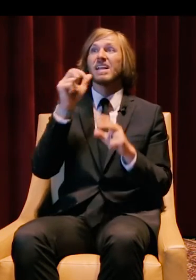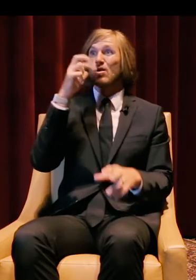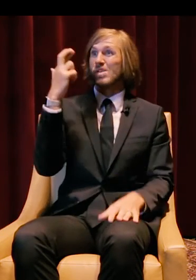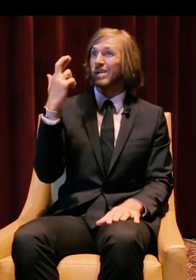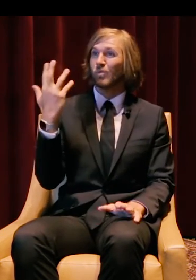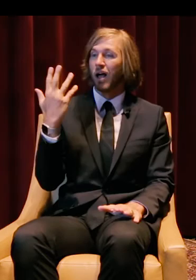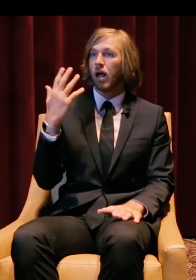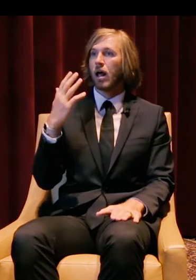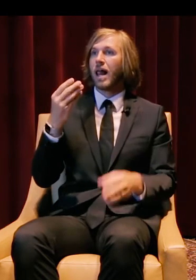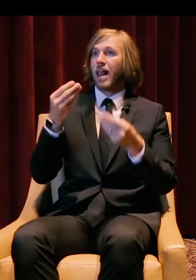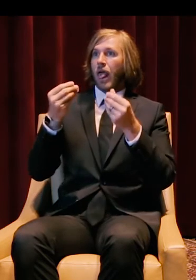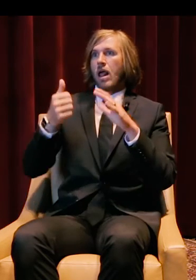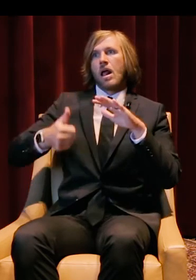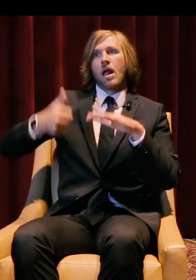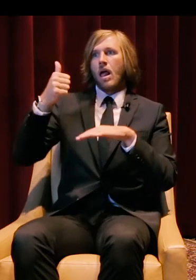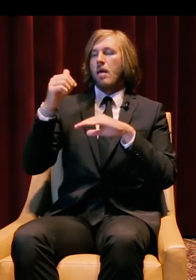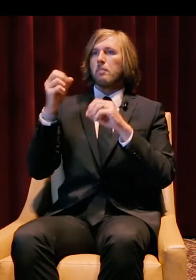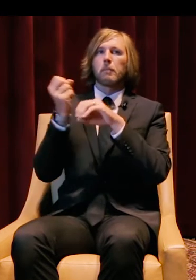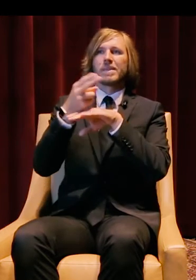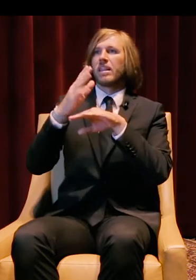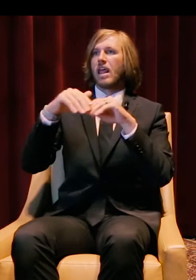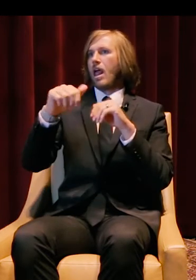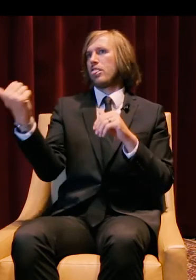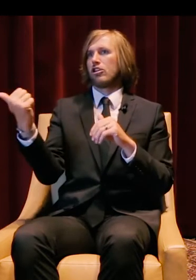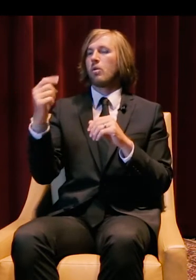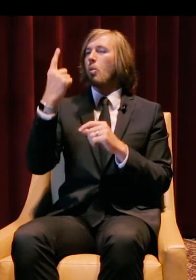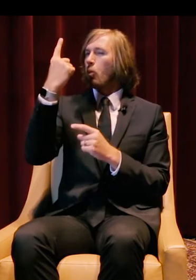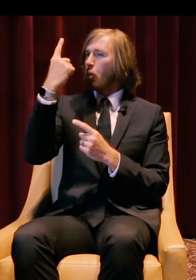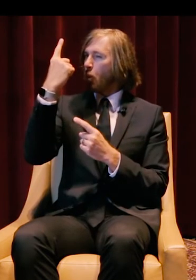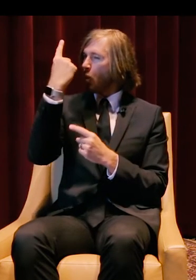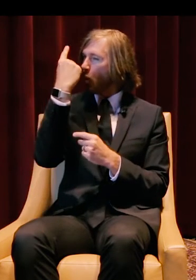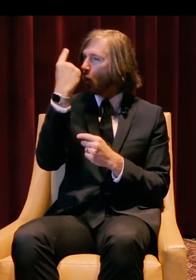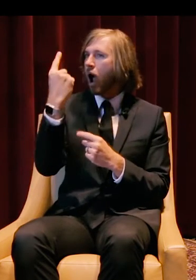is that land goes up faster than anything. The one exception to our study